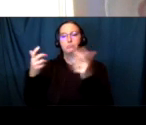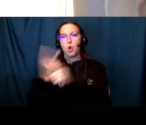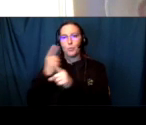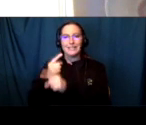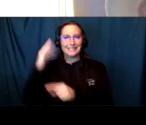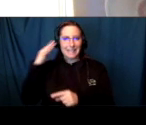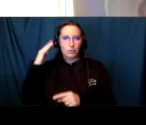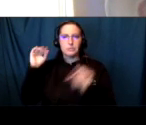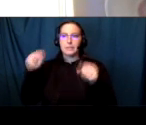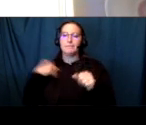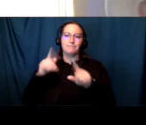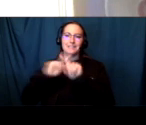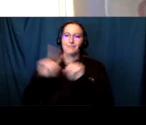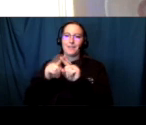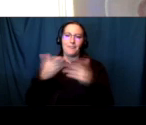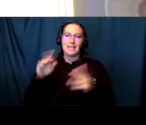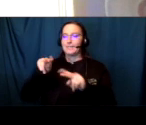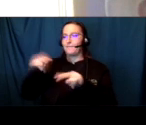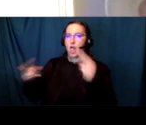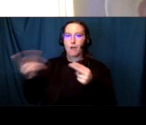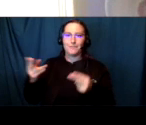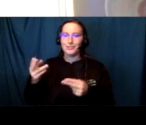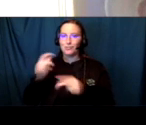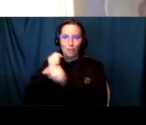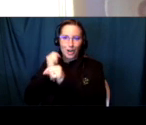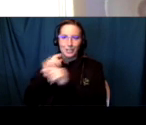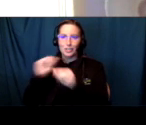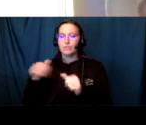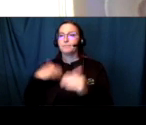different items could fall off the truck um the next lesson and there is a book